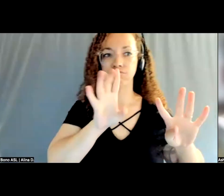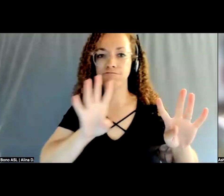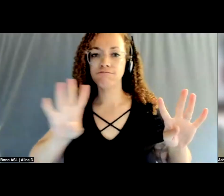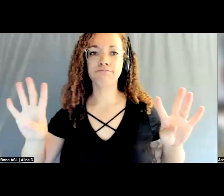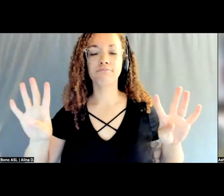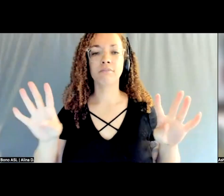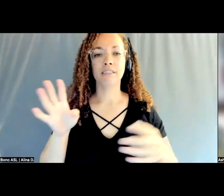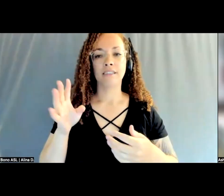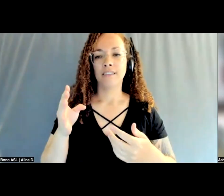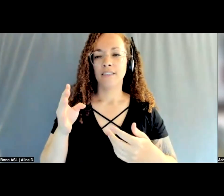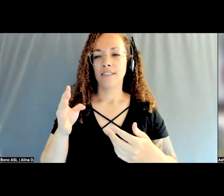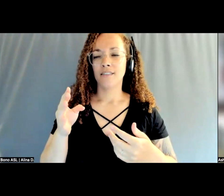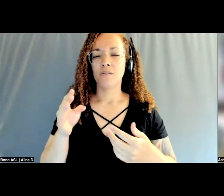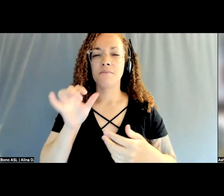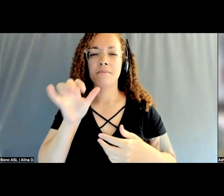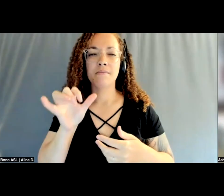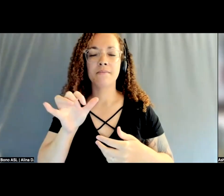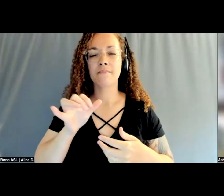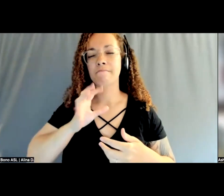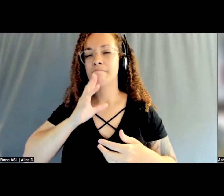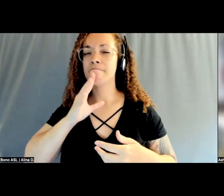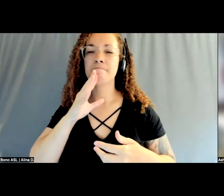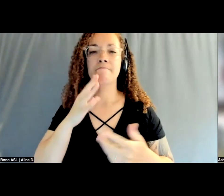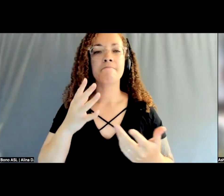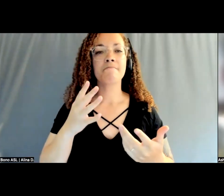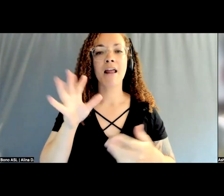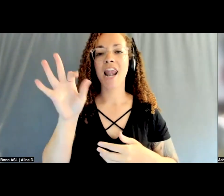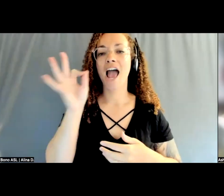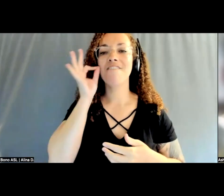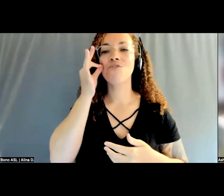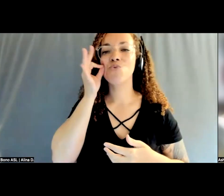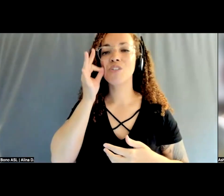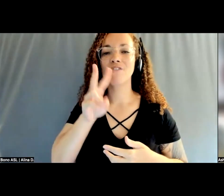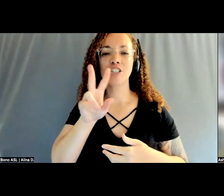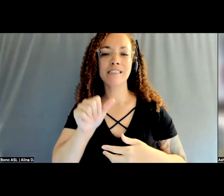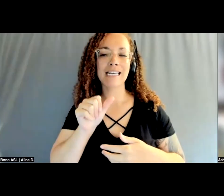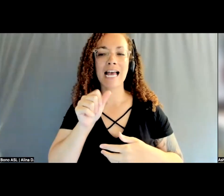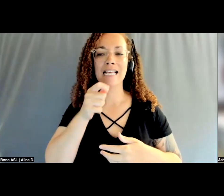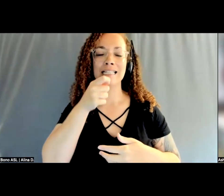scents stuck to southern summer steam: 9 fruits, virginia slims, cat food, folgers,